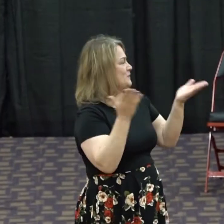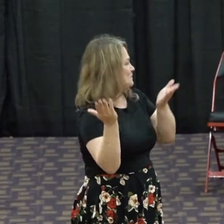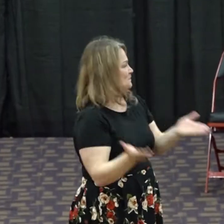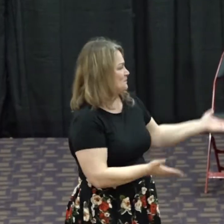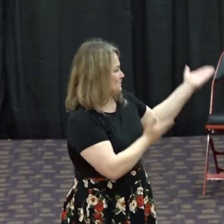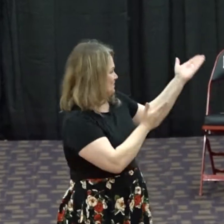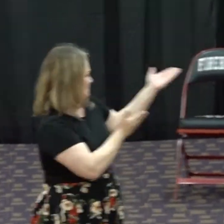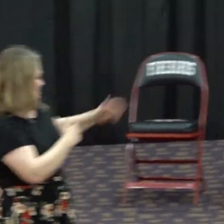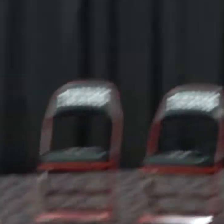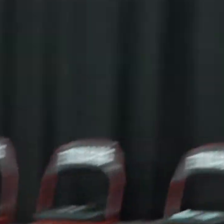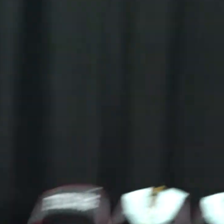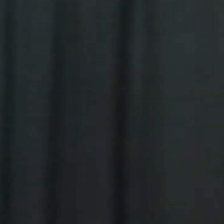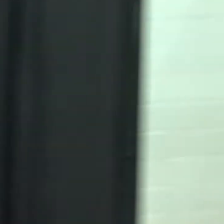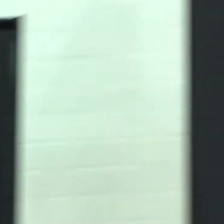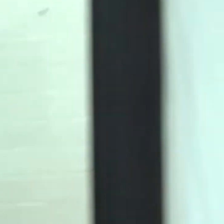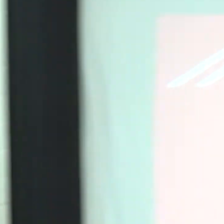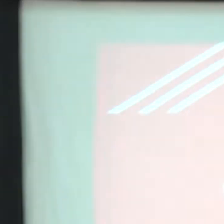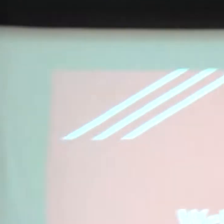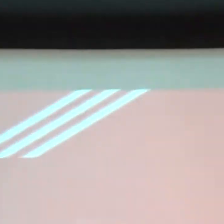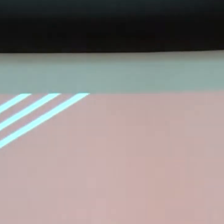Thank you for creating this slideshow.